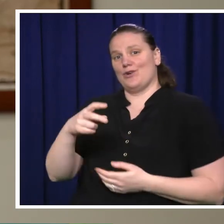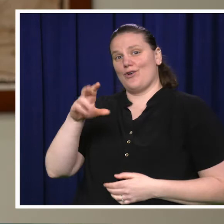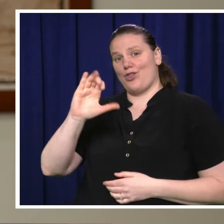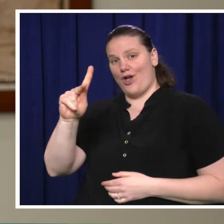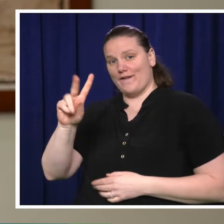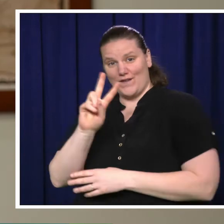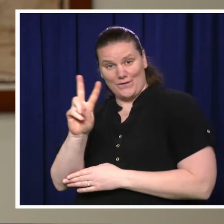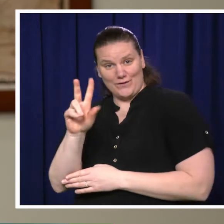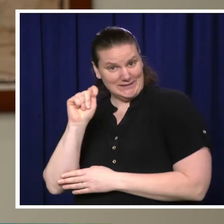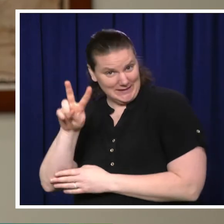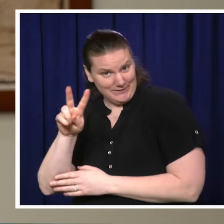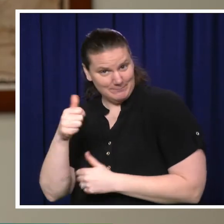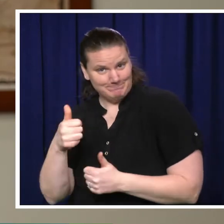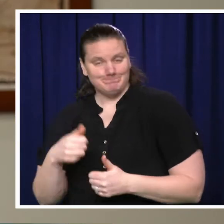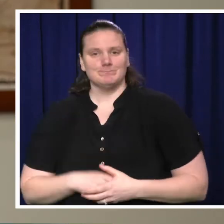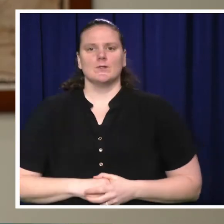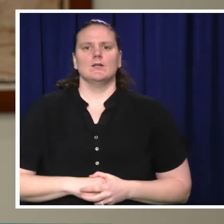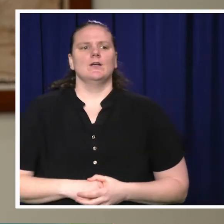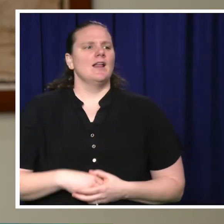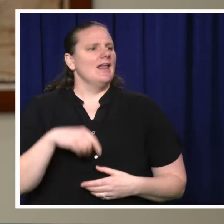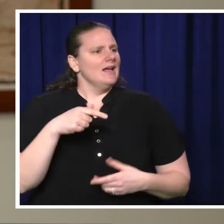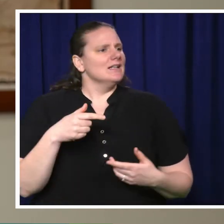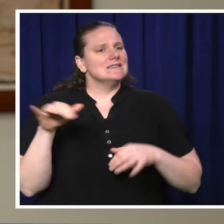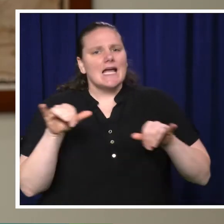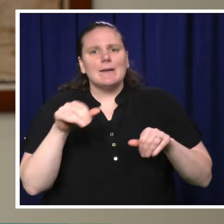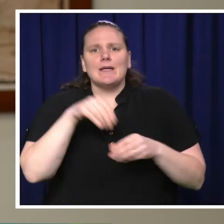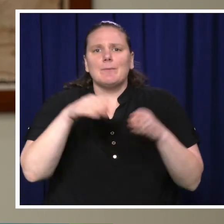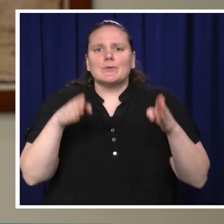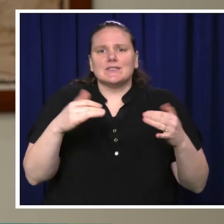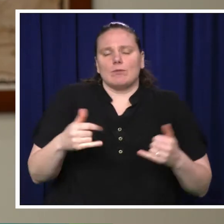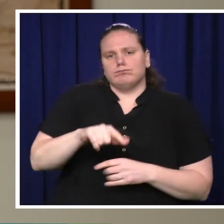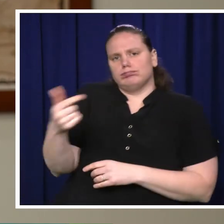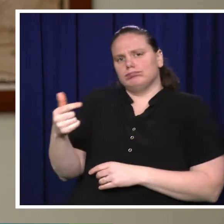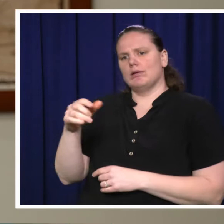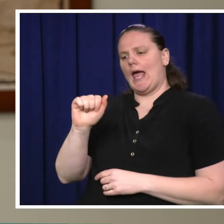help of Clark Vancouver TV. As we would in our in-person event.